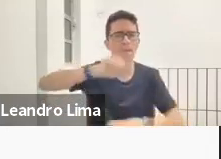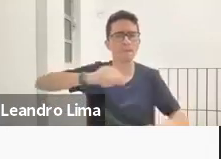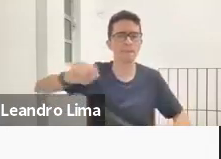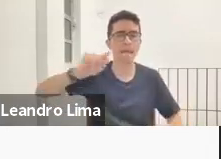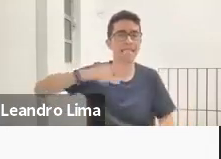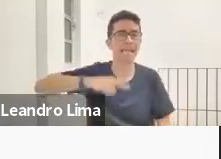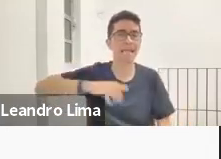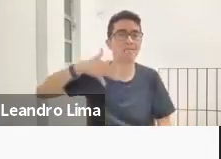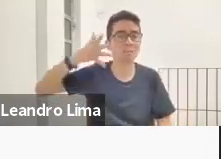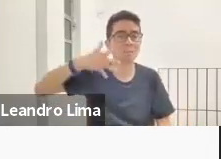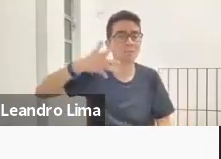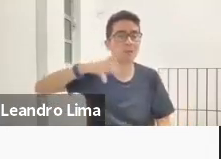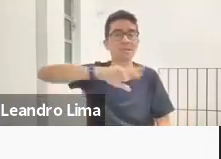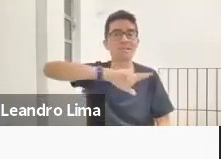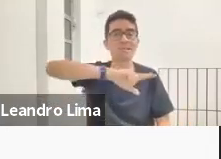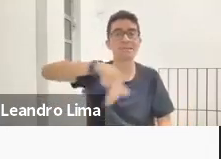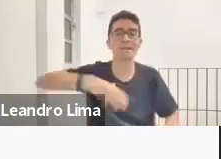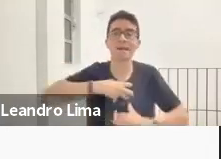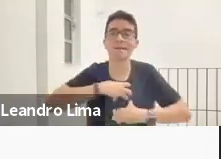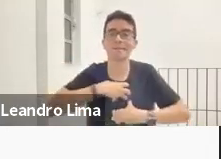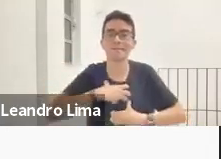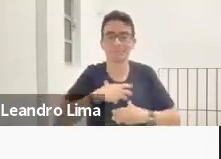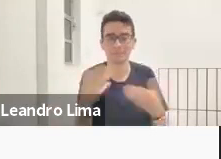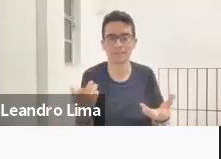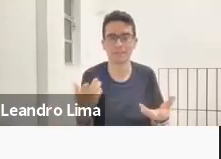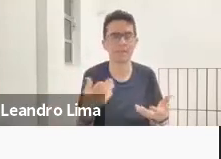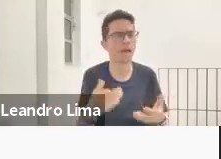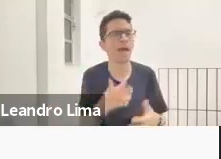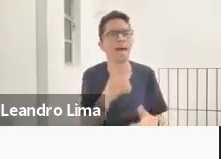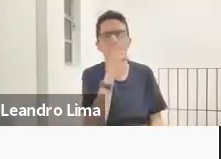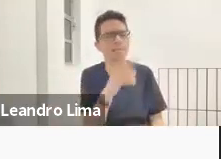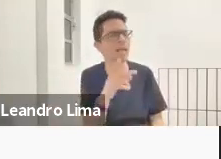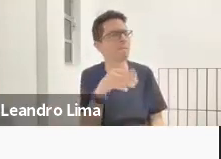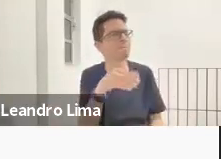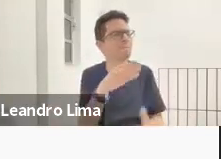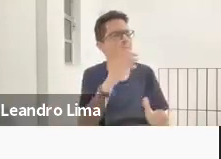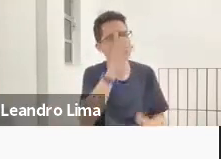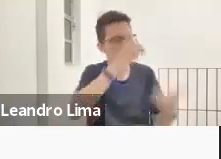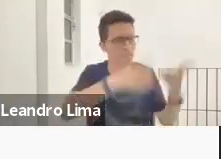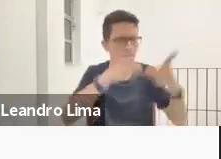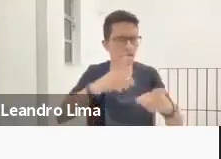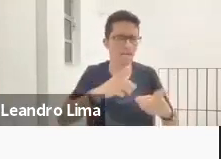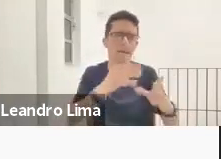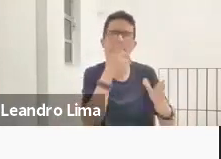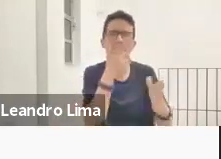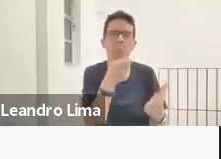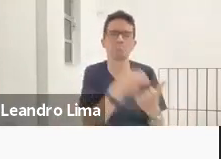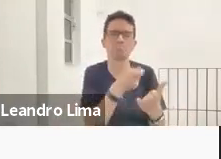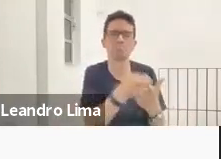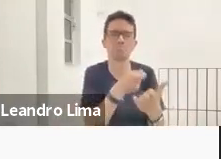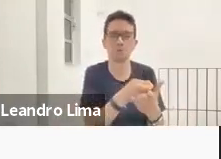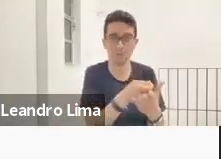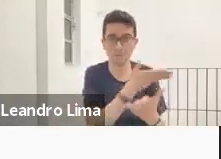And this is And this is one of the, one of the puzzles of. teacher teacher educators who see them teacher educators who see their